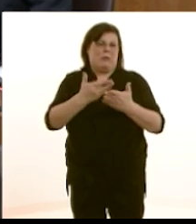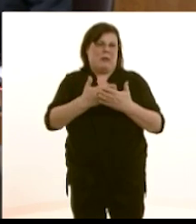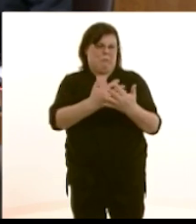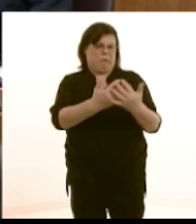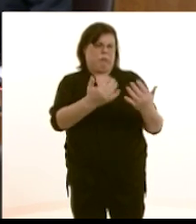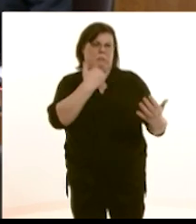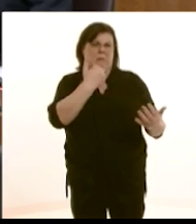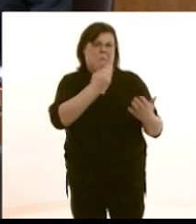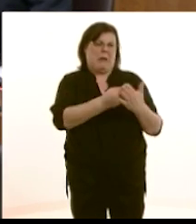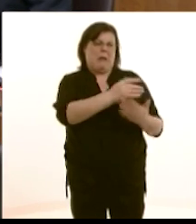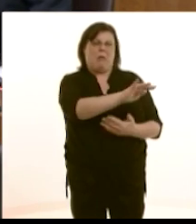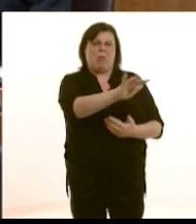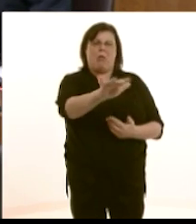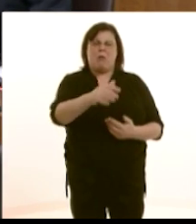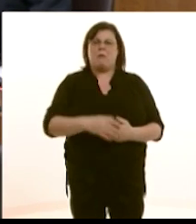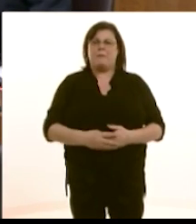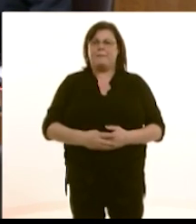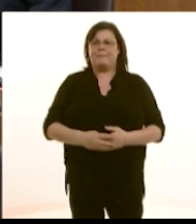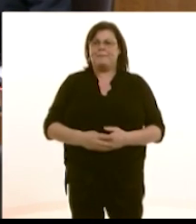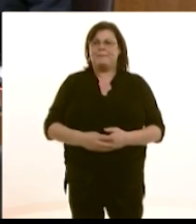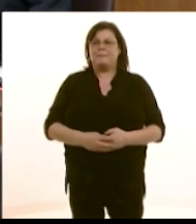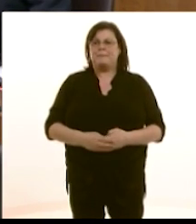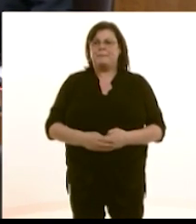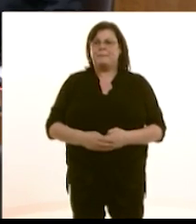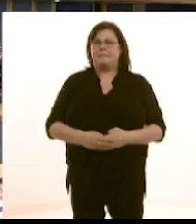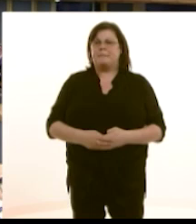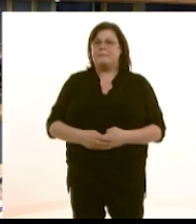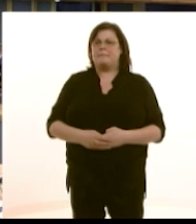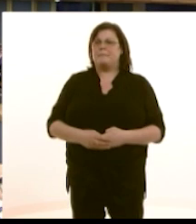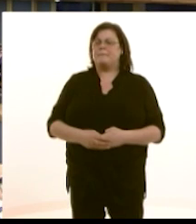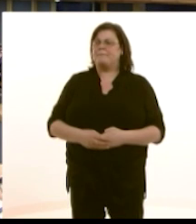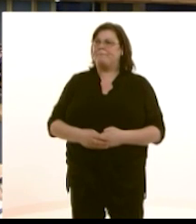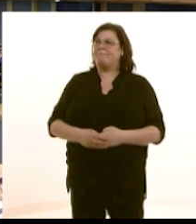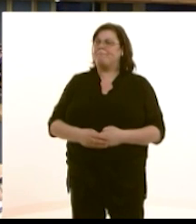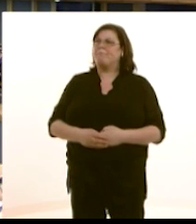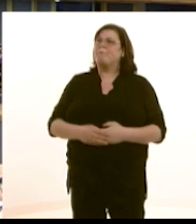that the sector has. Simon Thomas: Wel, mae HEFCW yn ddigon clir